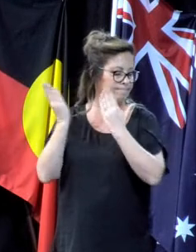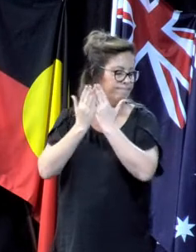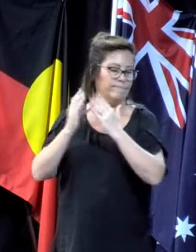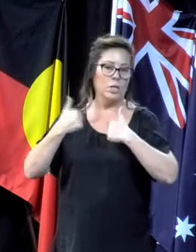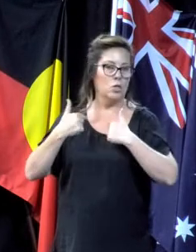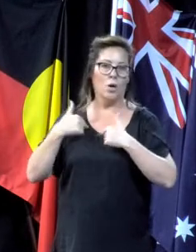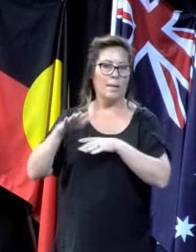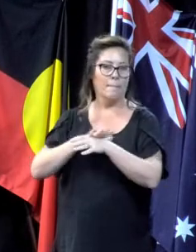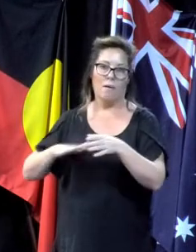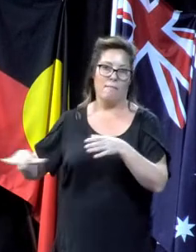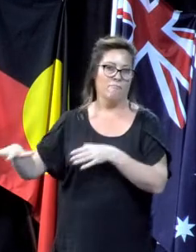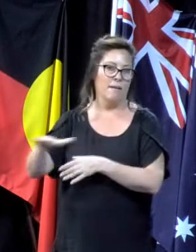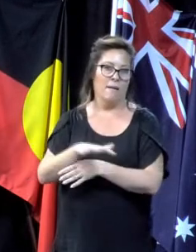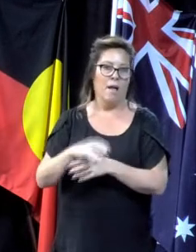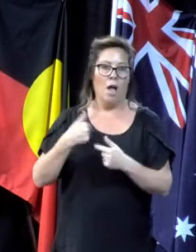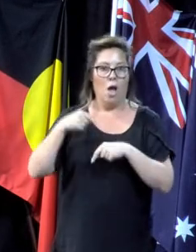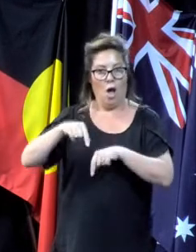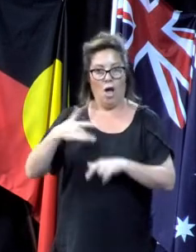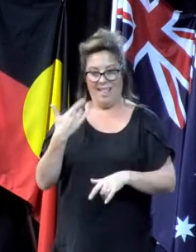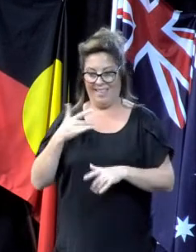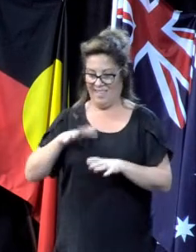is not an option, and so every student within our community is entitled to